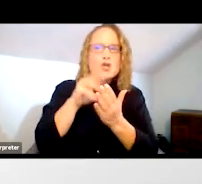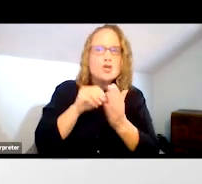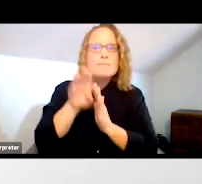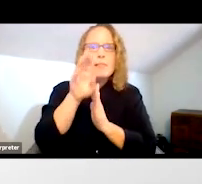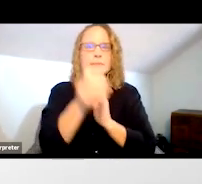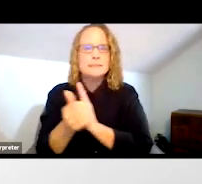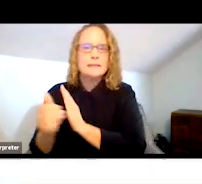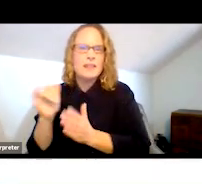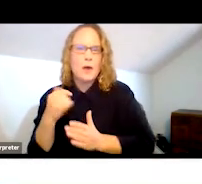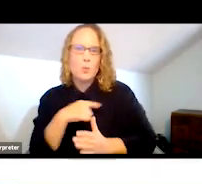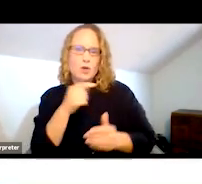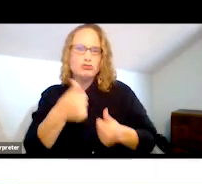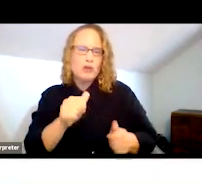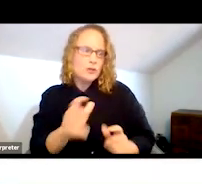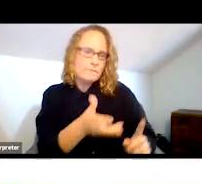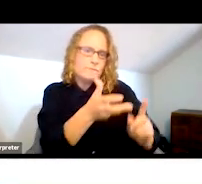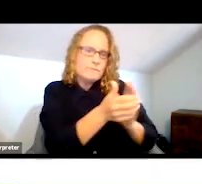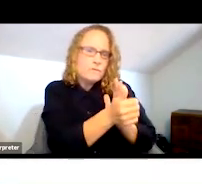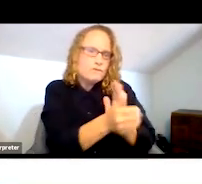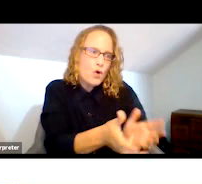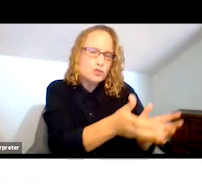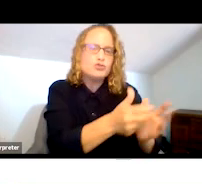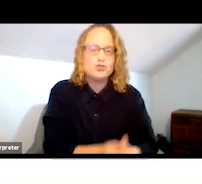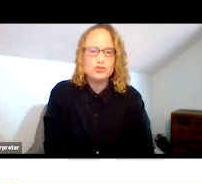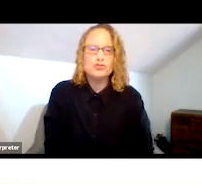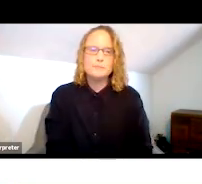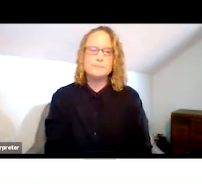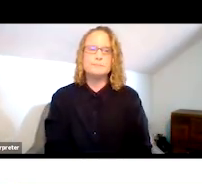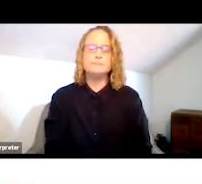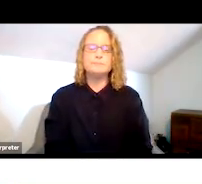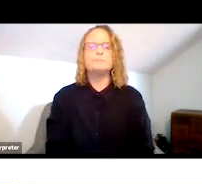We wanna make sure to take care of their physical needs, their safety so that we can get them